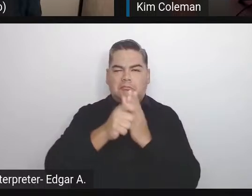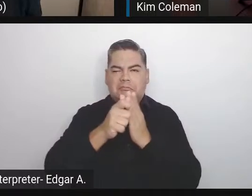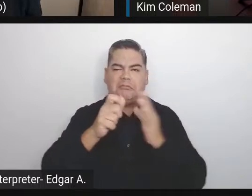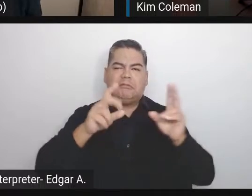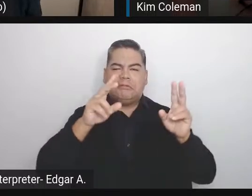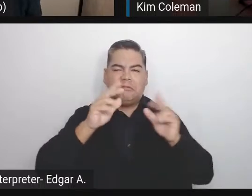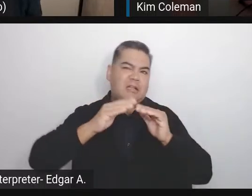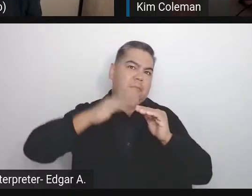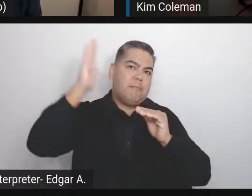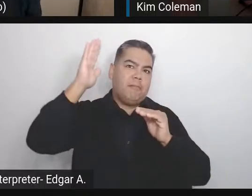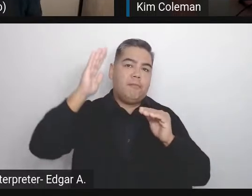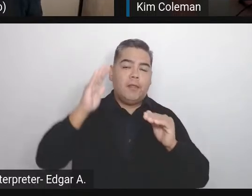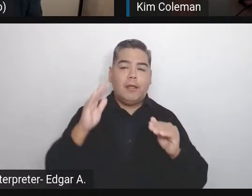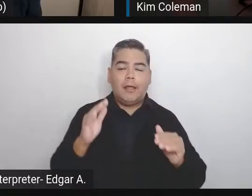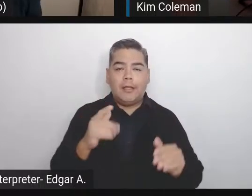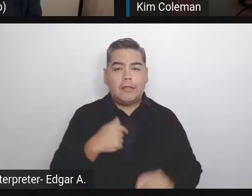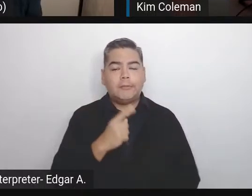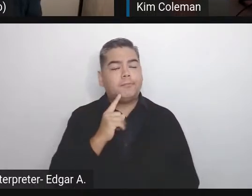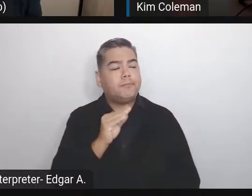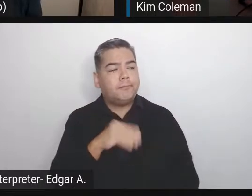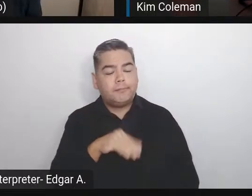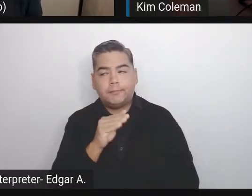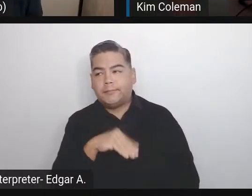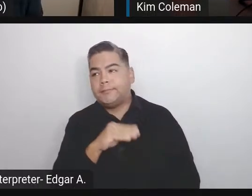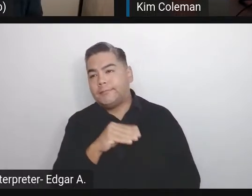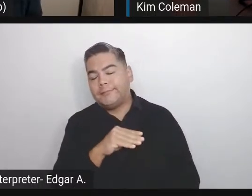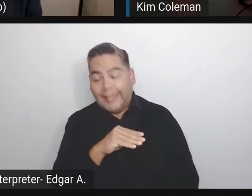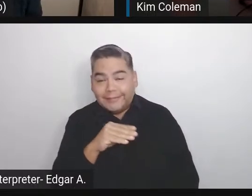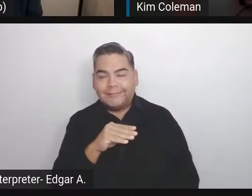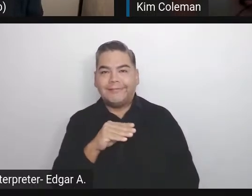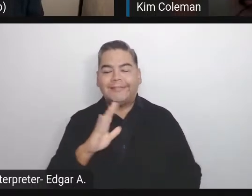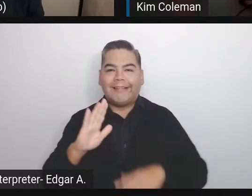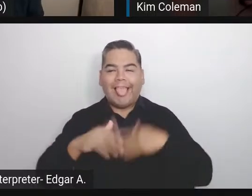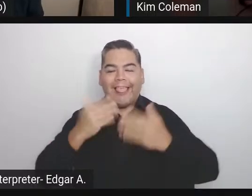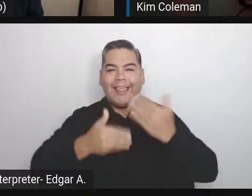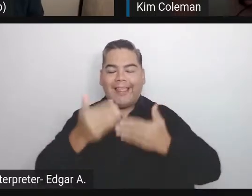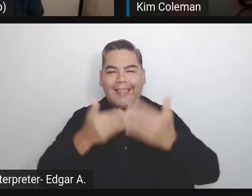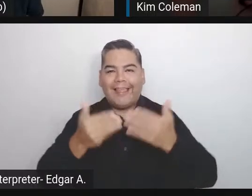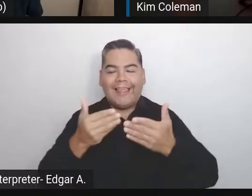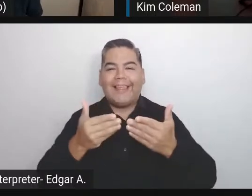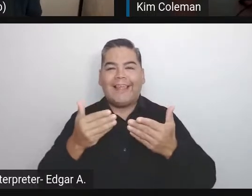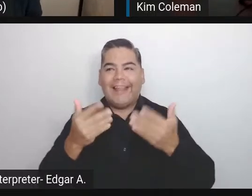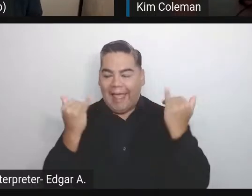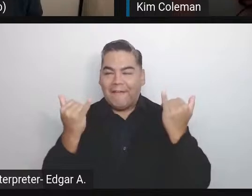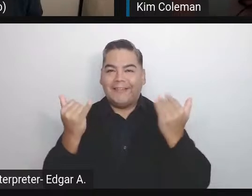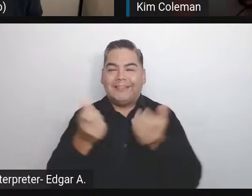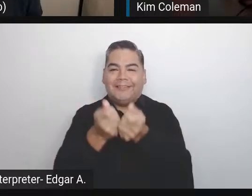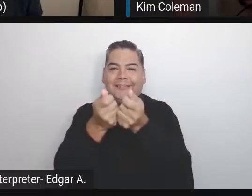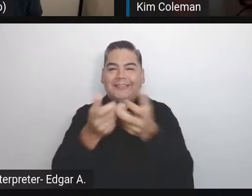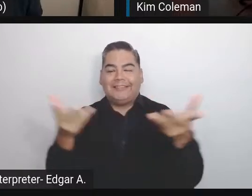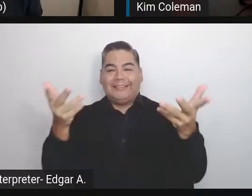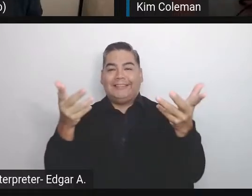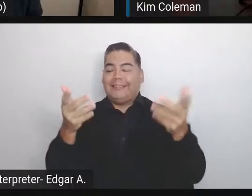This was the Polish addition that right now has more than 200 issues. 200 weeks ago